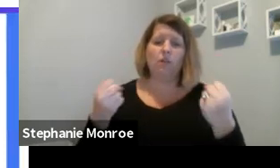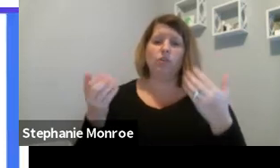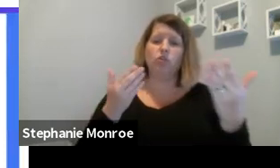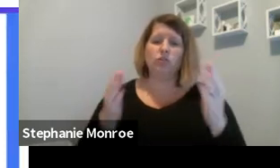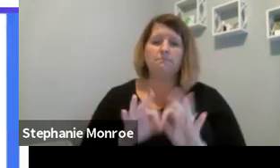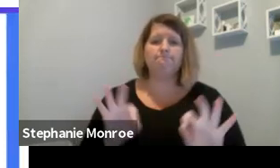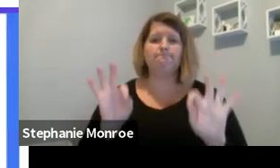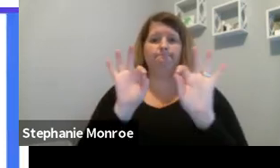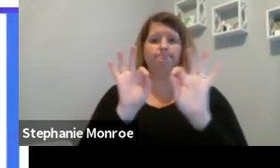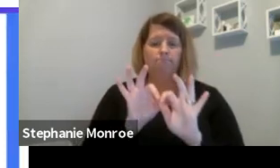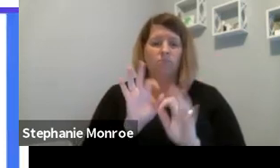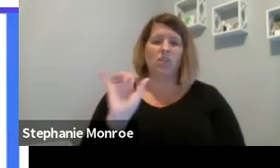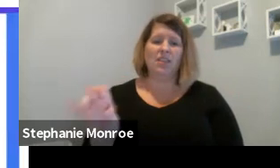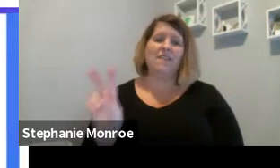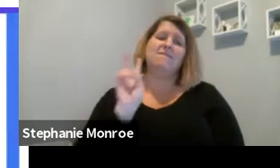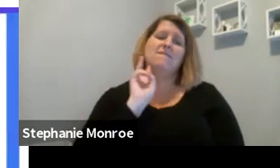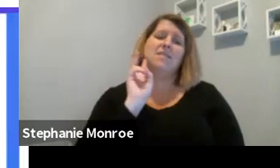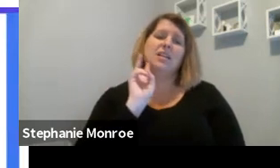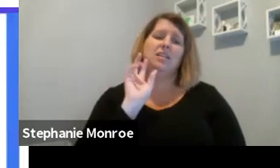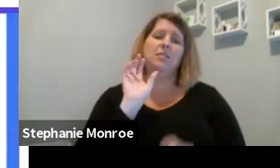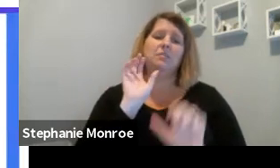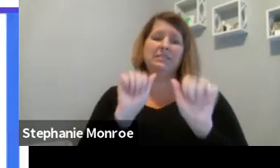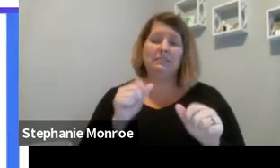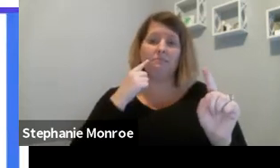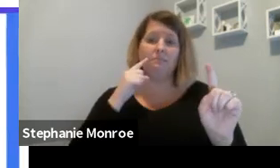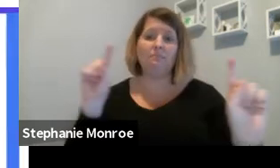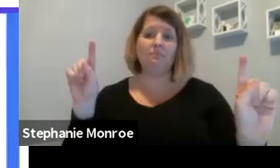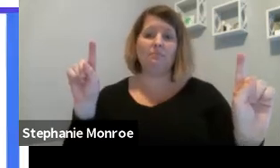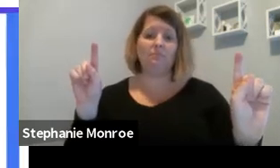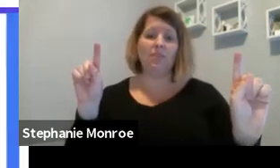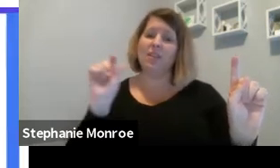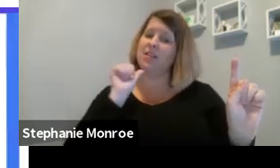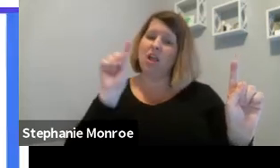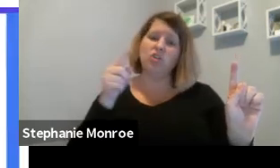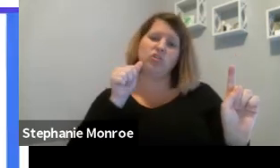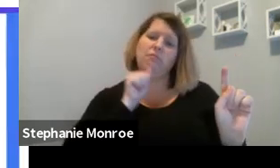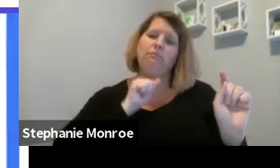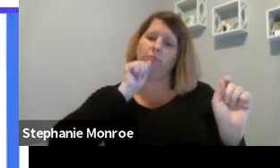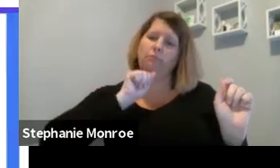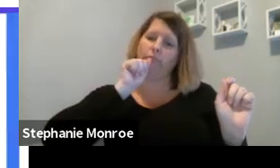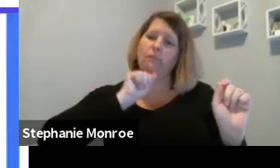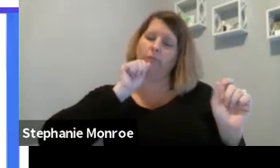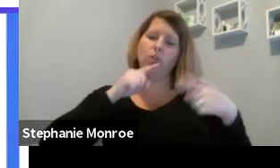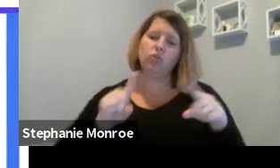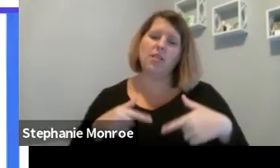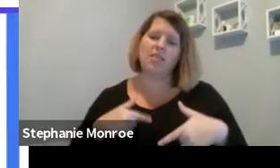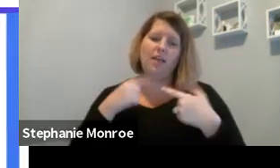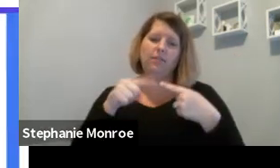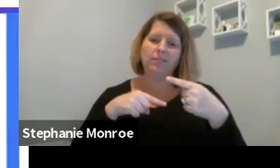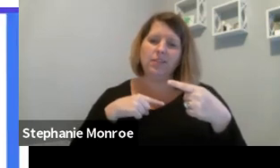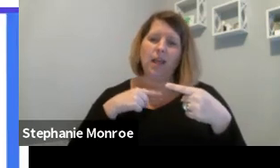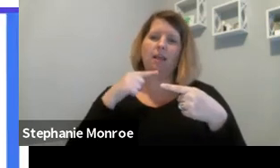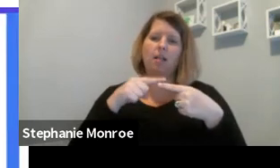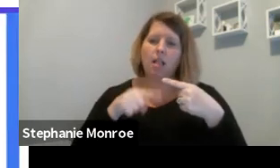so that victims can thrive, and not just cope through life in a cycle of reoccurring abuse.